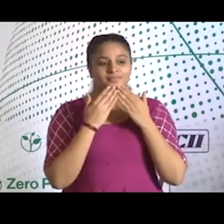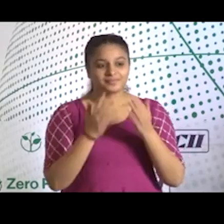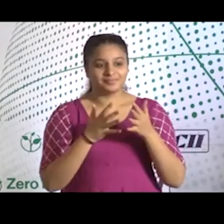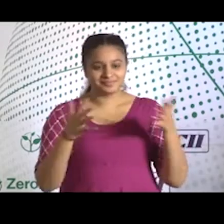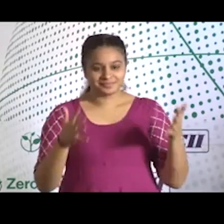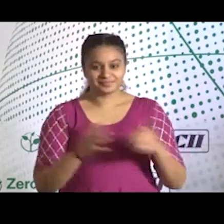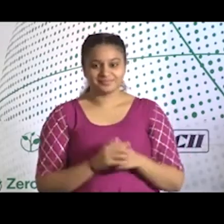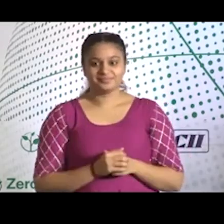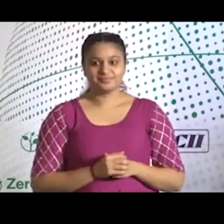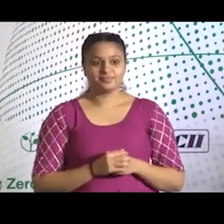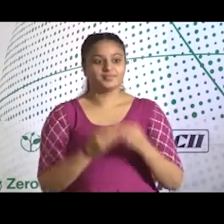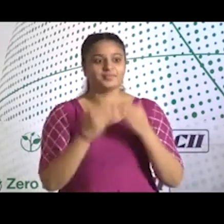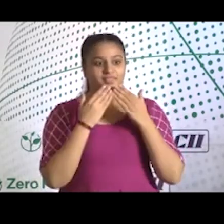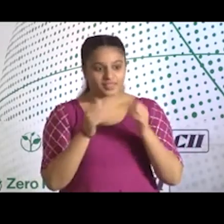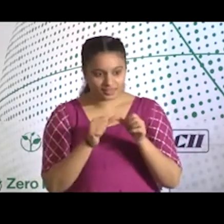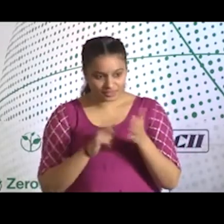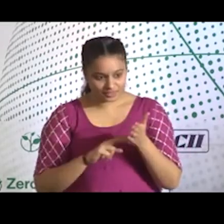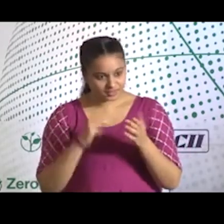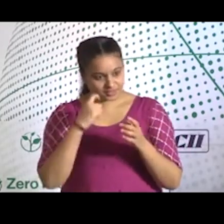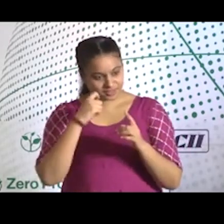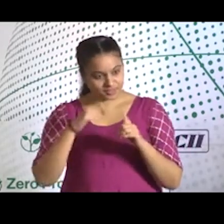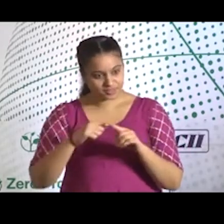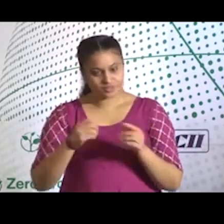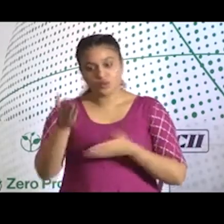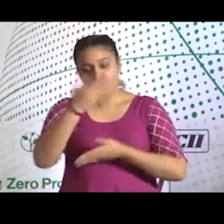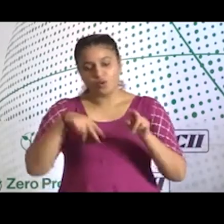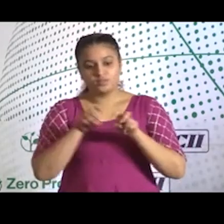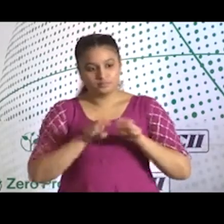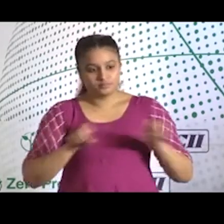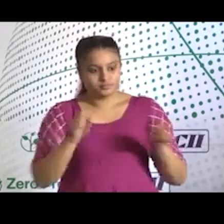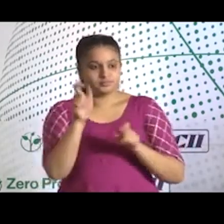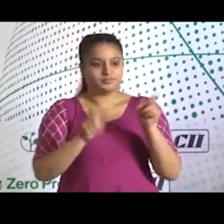Thank you, Ankita and to all the panelists